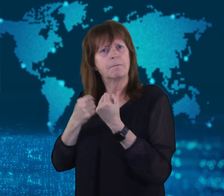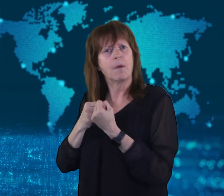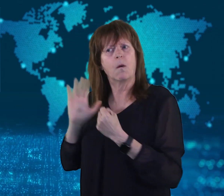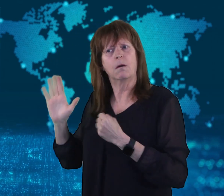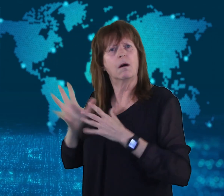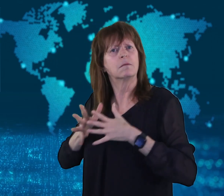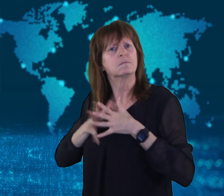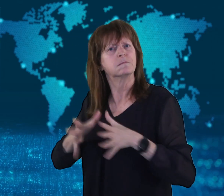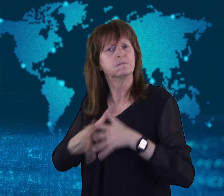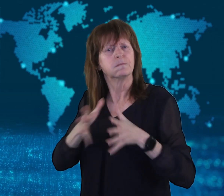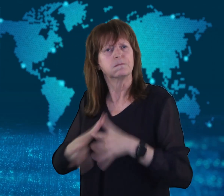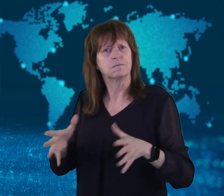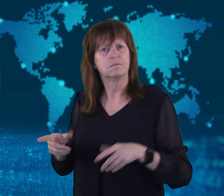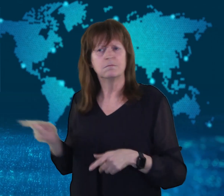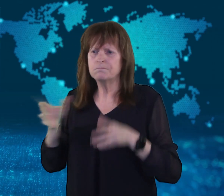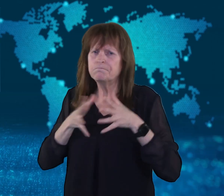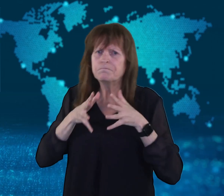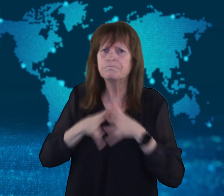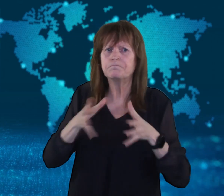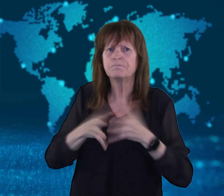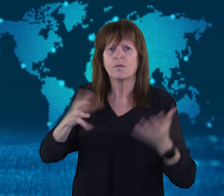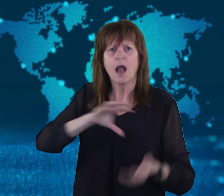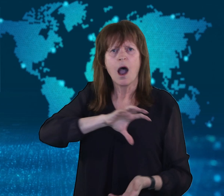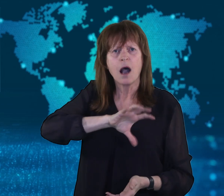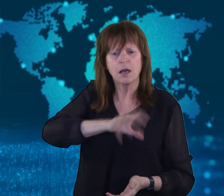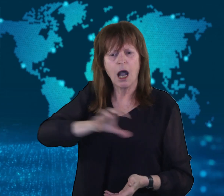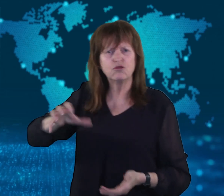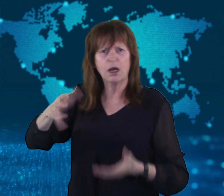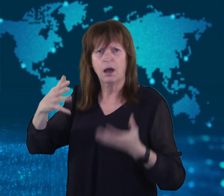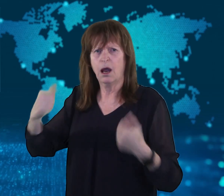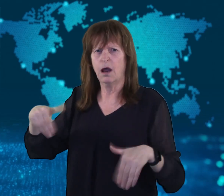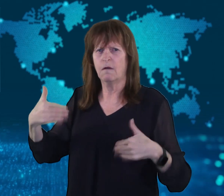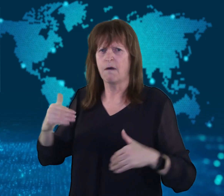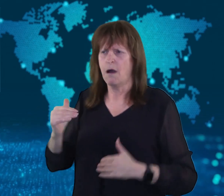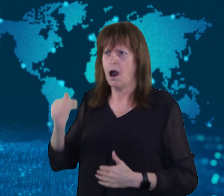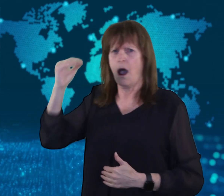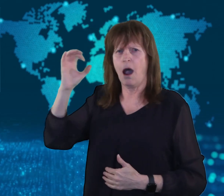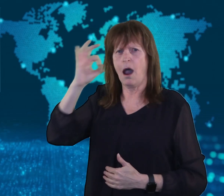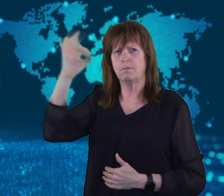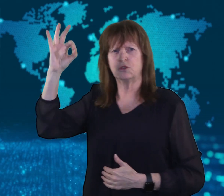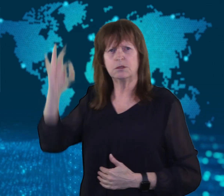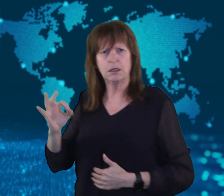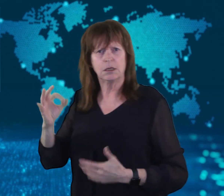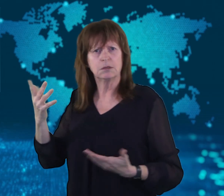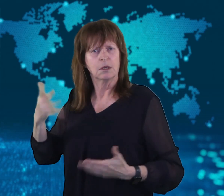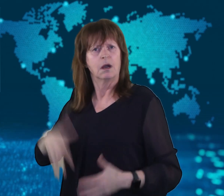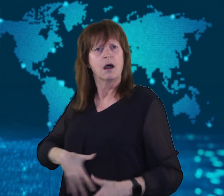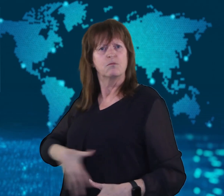He spoke of countries with high rates of maternal mortality,